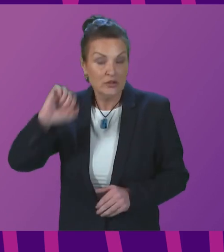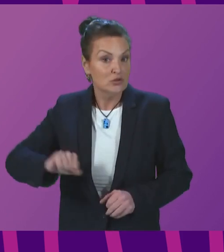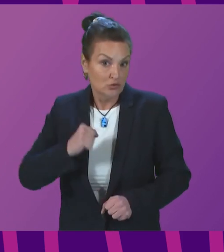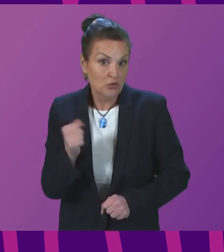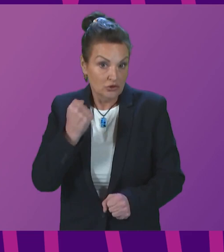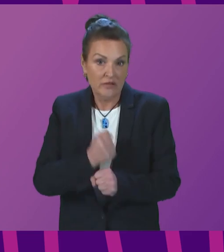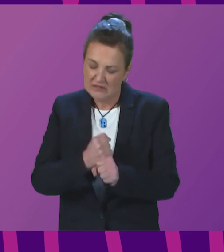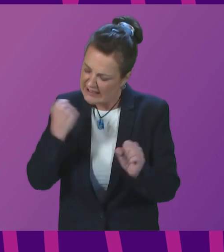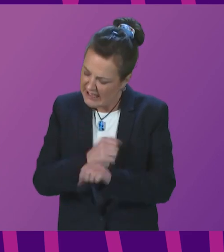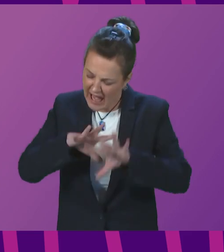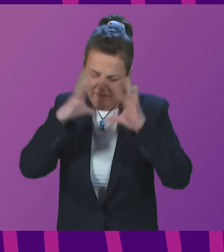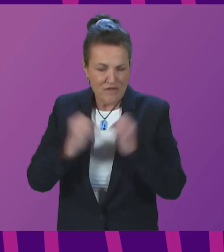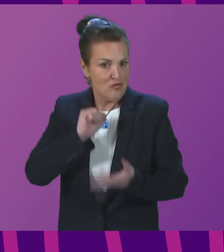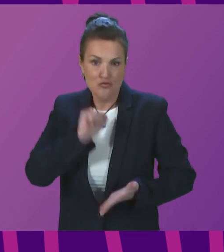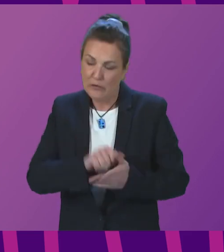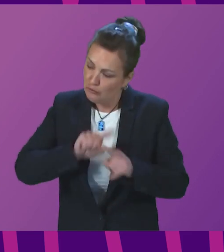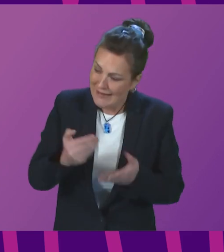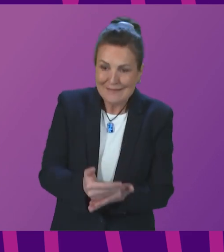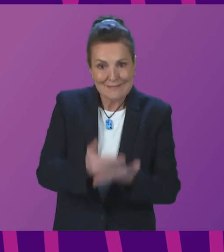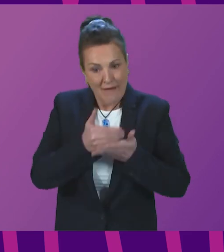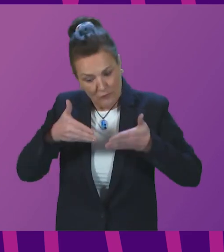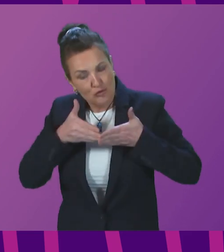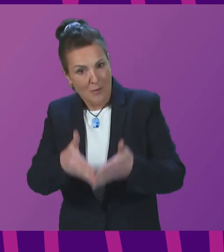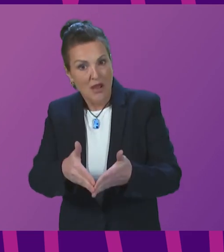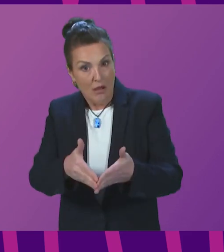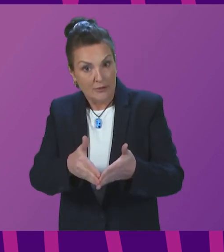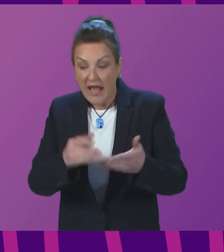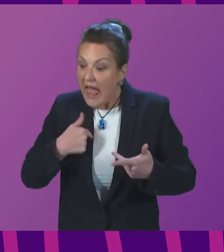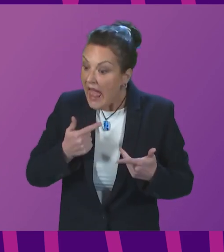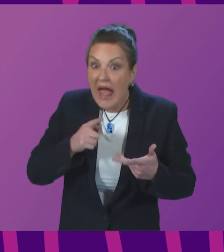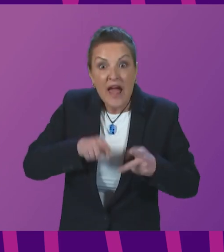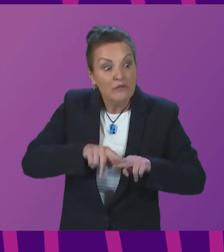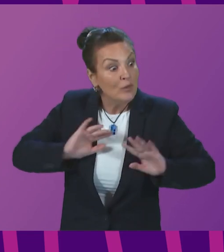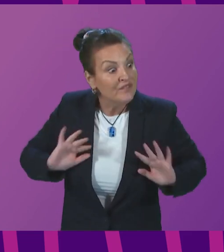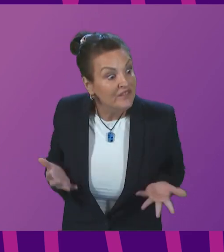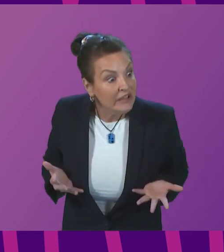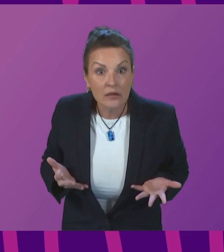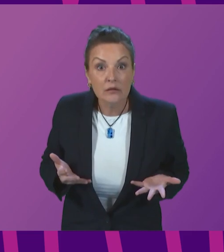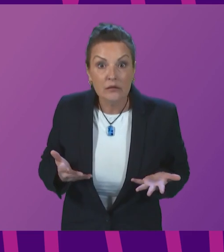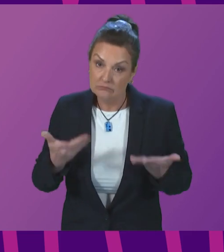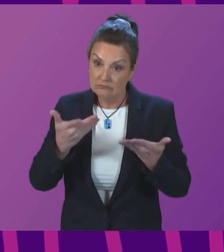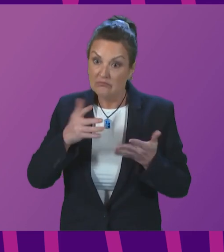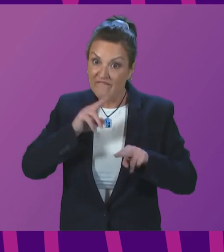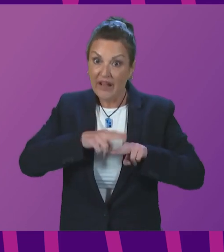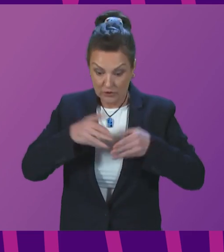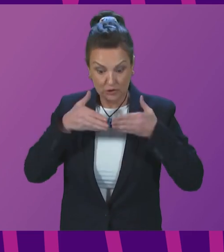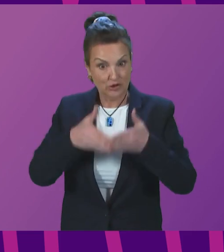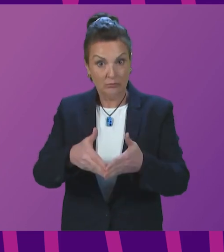If it were not for those decisions, Ferguson’s shipyard would not still be open and employing